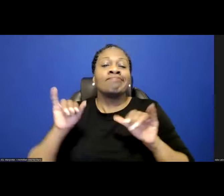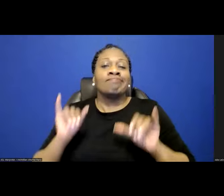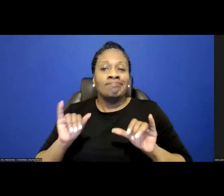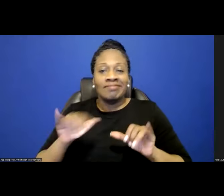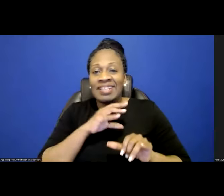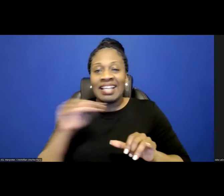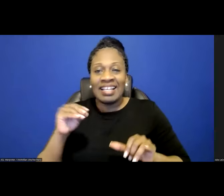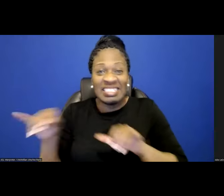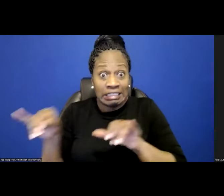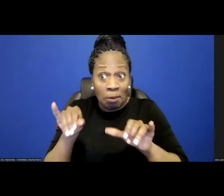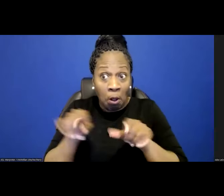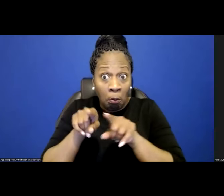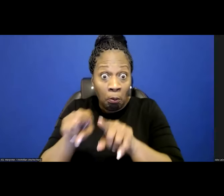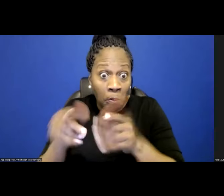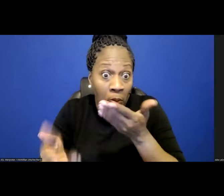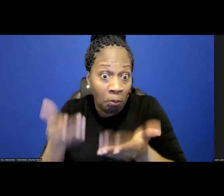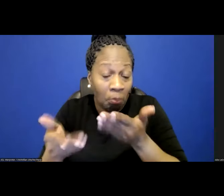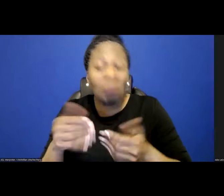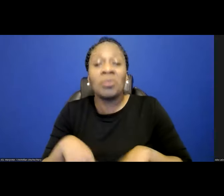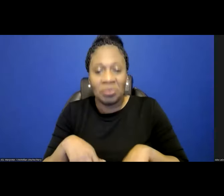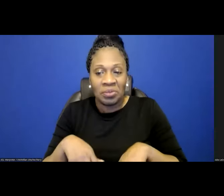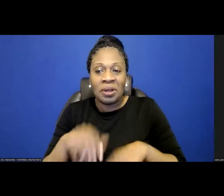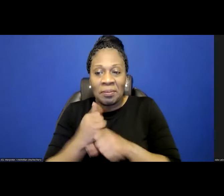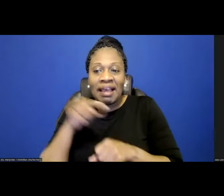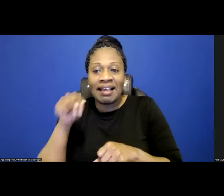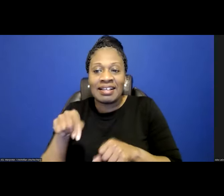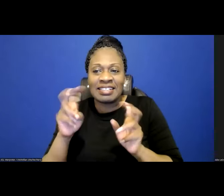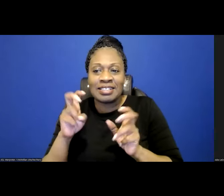just kind of make this a really engaging conversation.